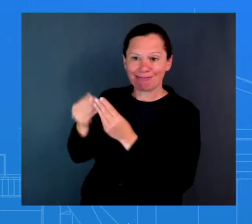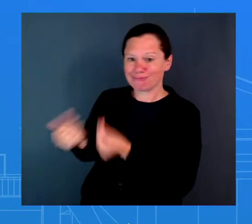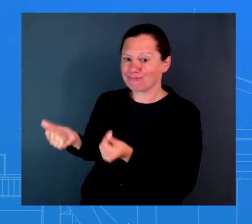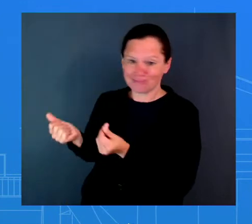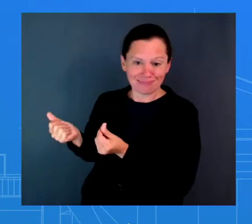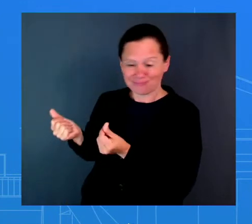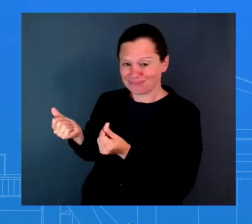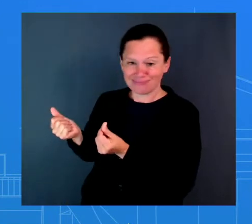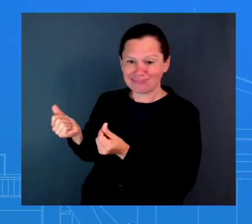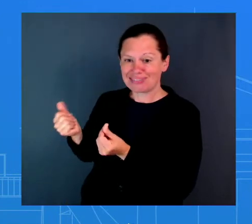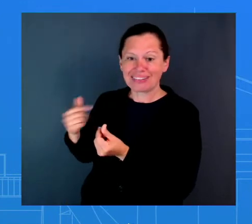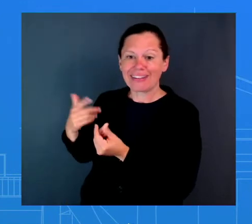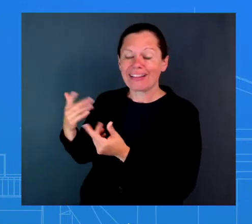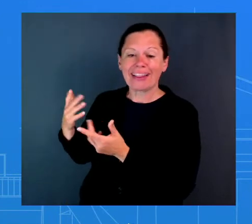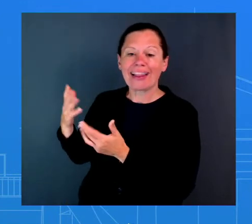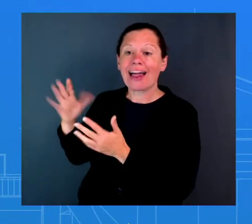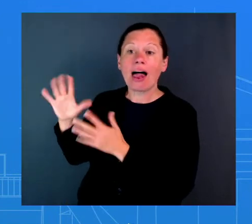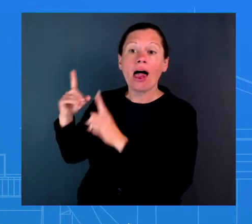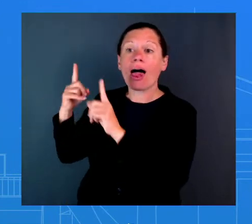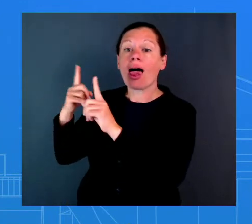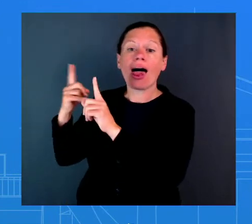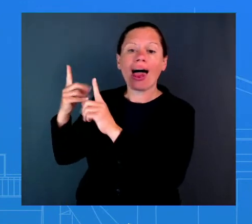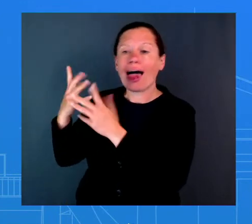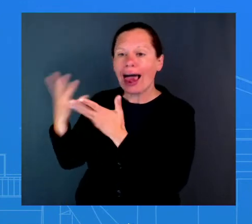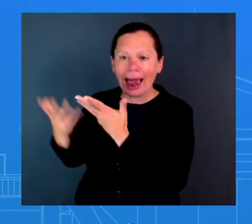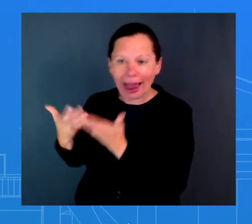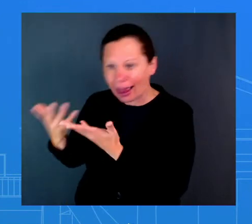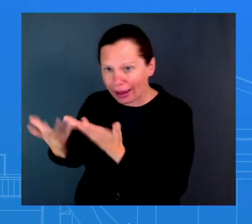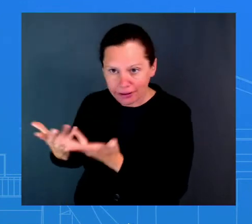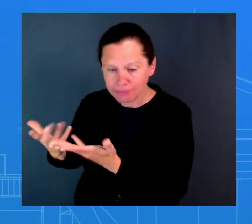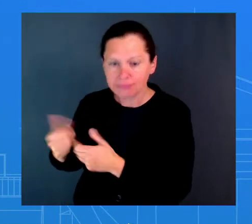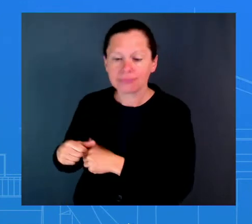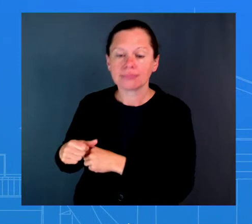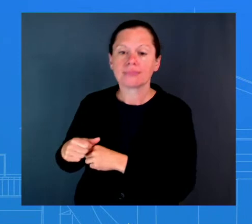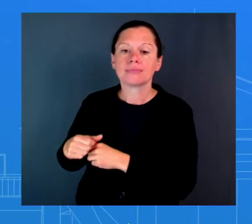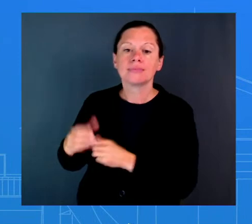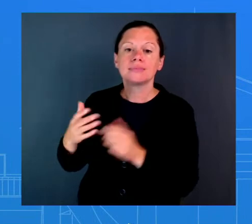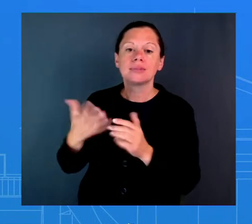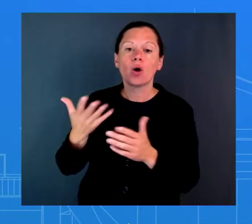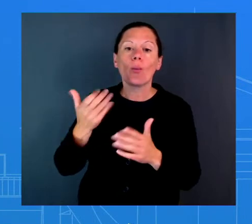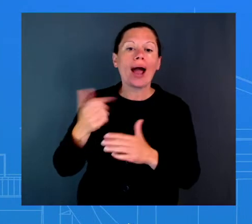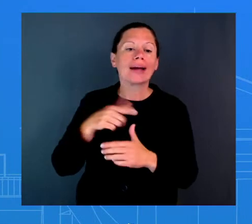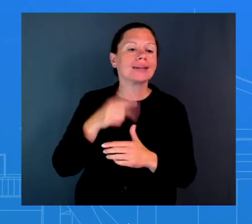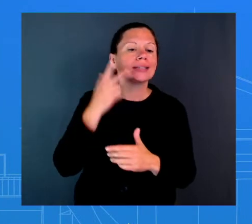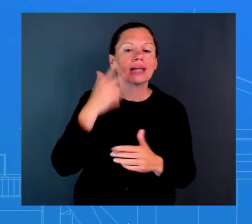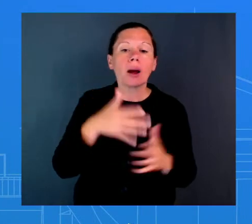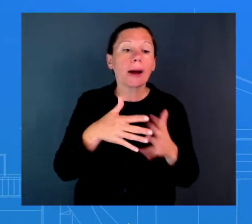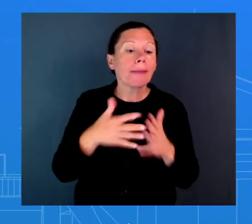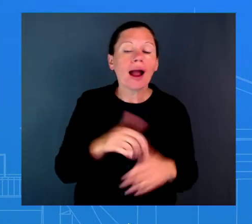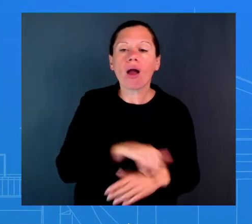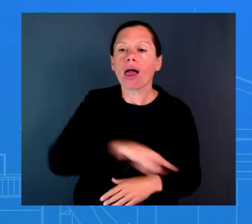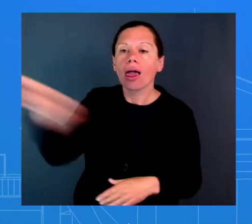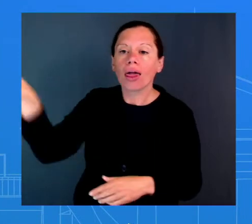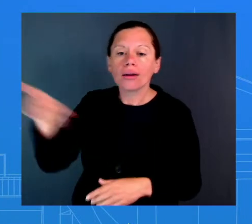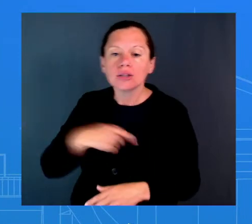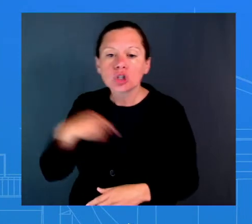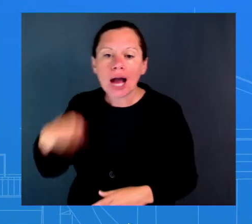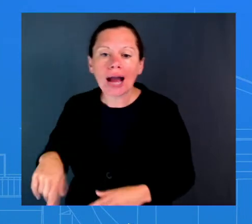to push sending American jobs to China. That's what we've seen them do. The President is a pro-union president. That's what labor -- labor and --